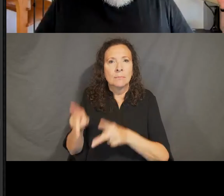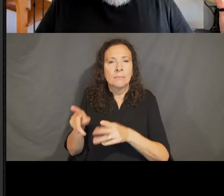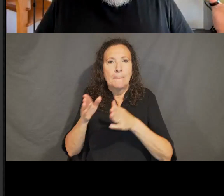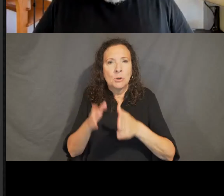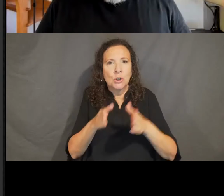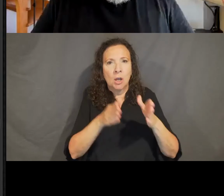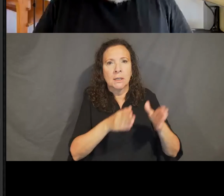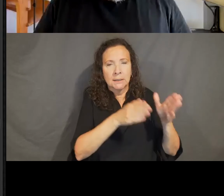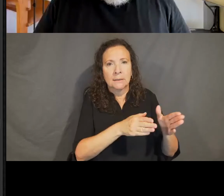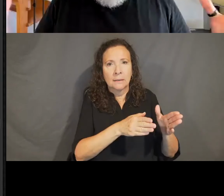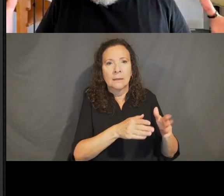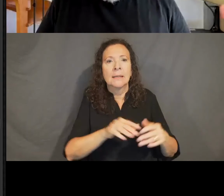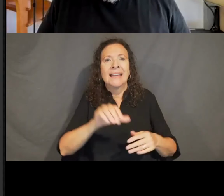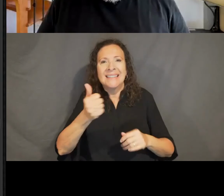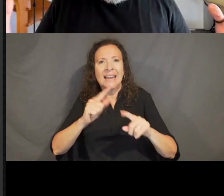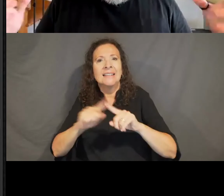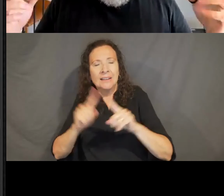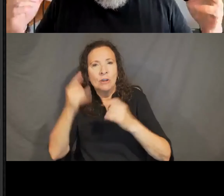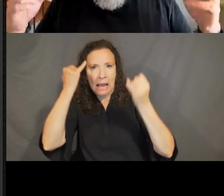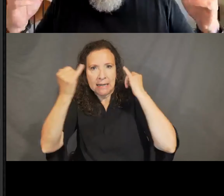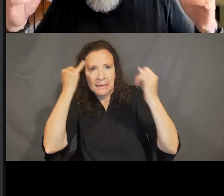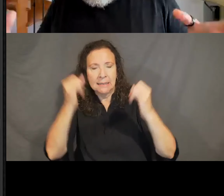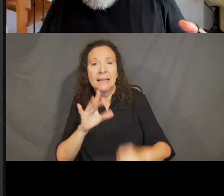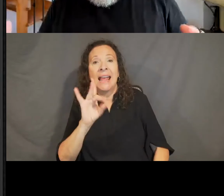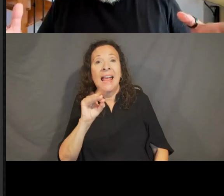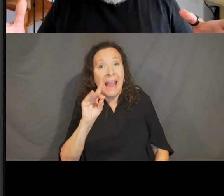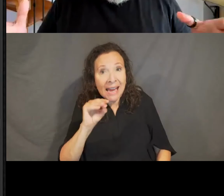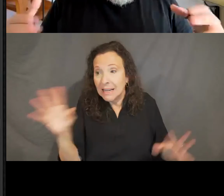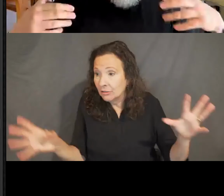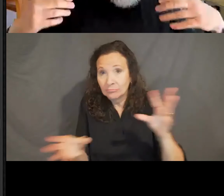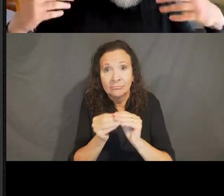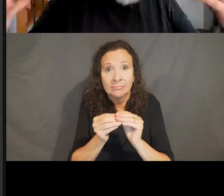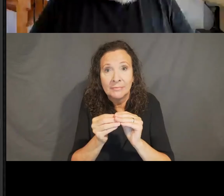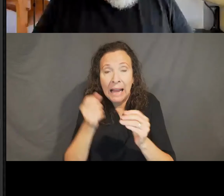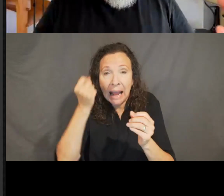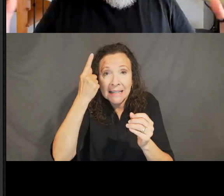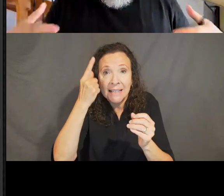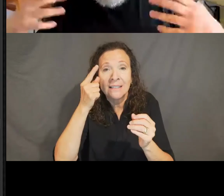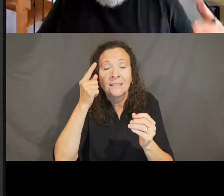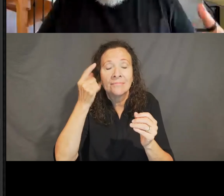80 tips and tricks you can take today and say in my next presentation or meeting, I